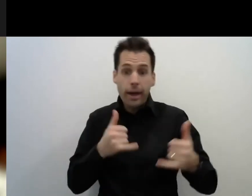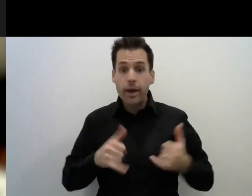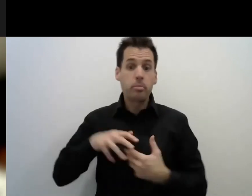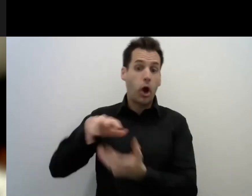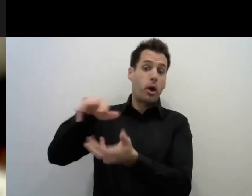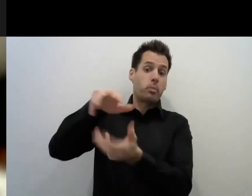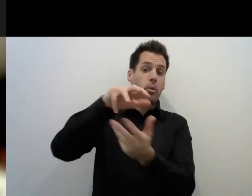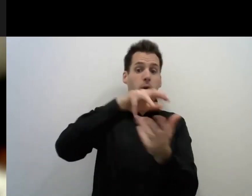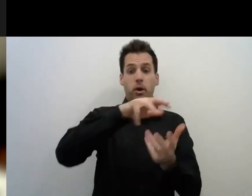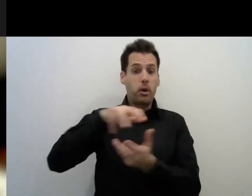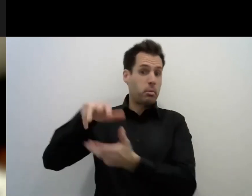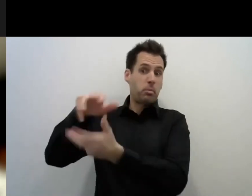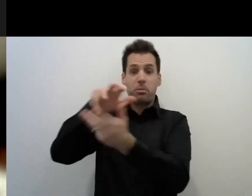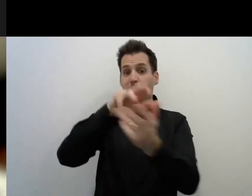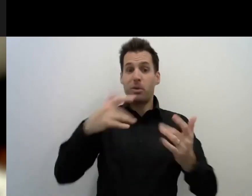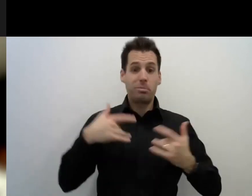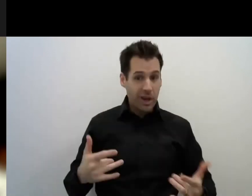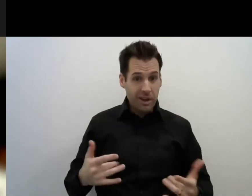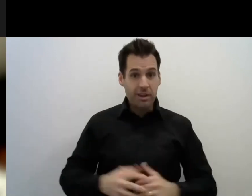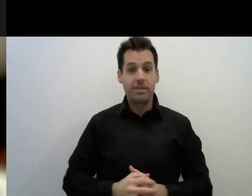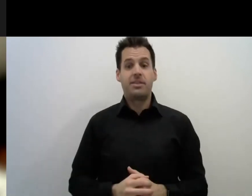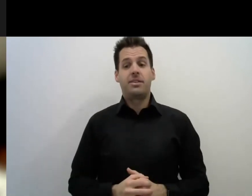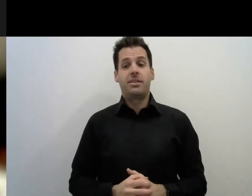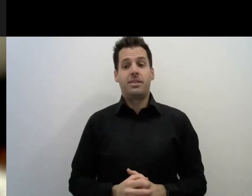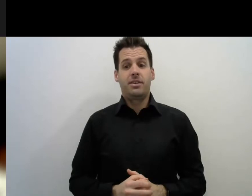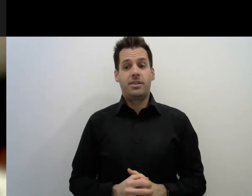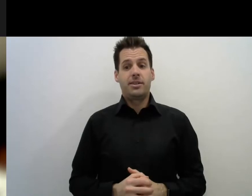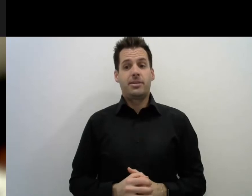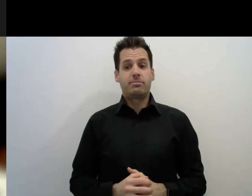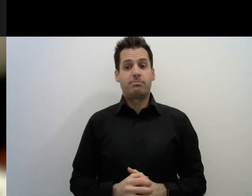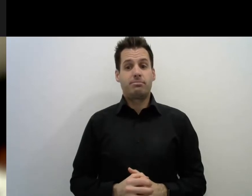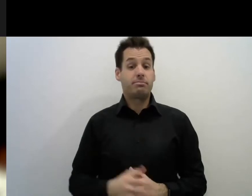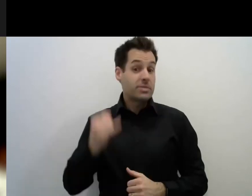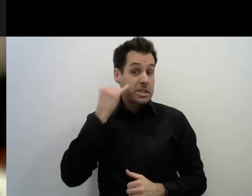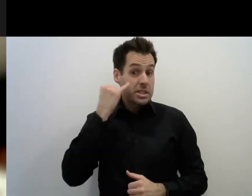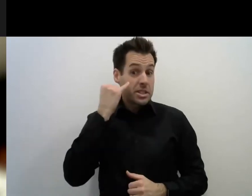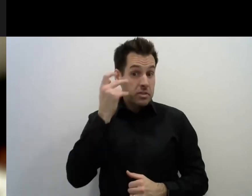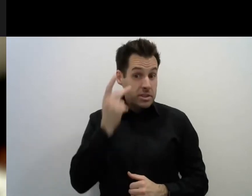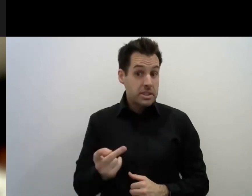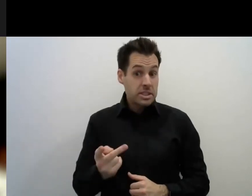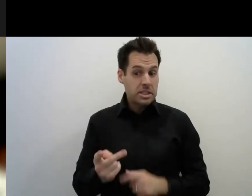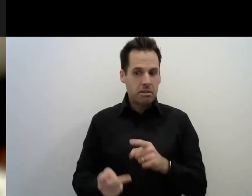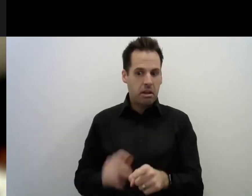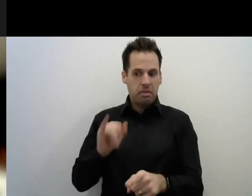um and so they when when somebody sees a jack russell terrier that's the expected behavior